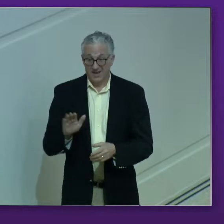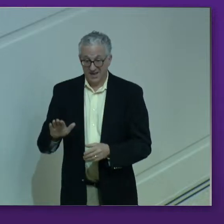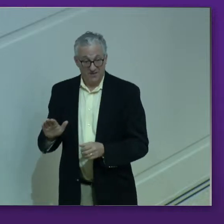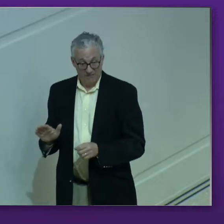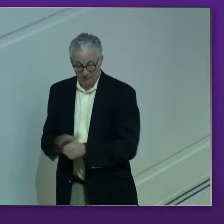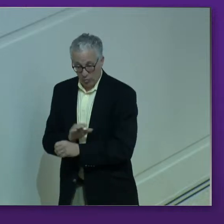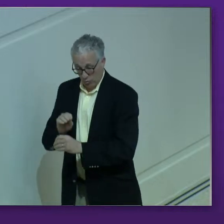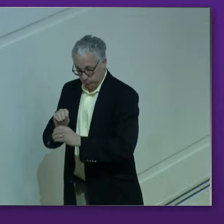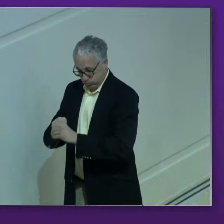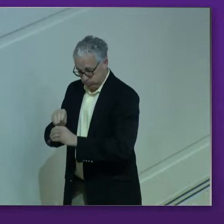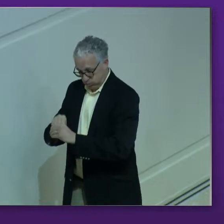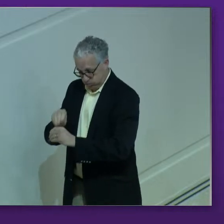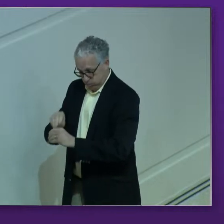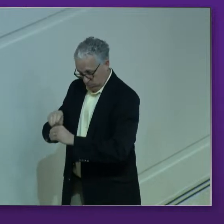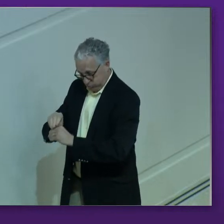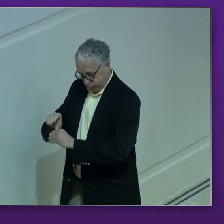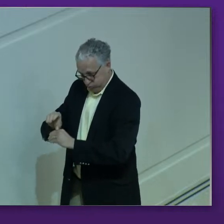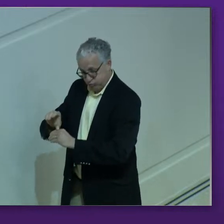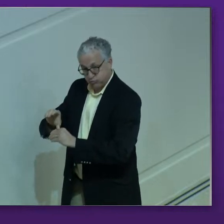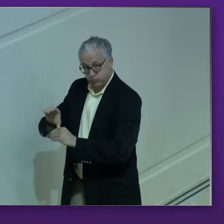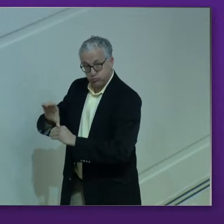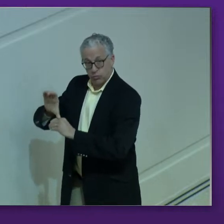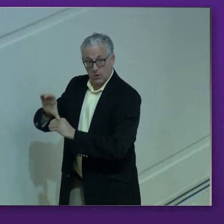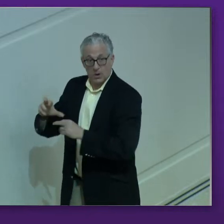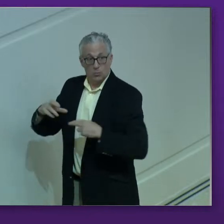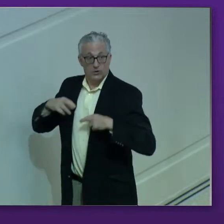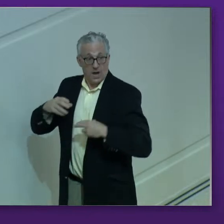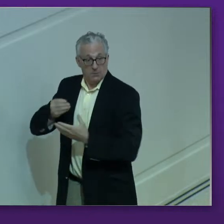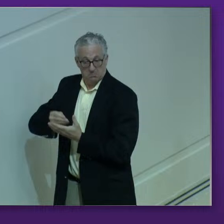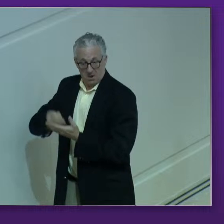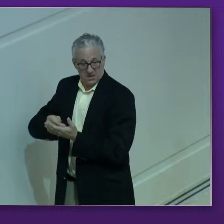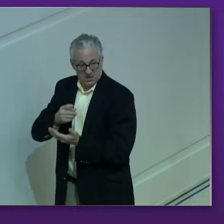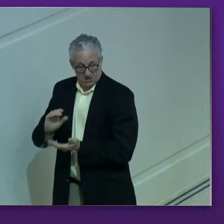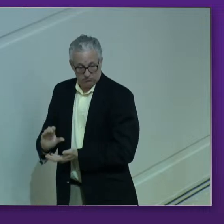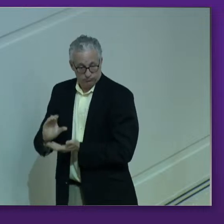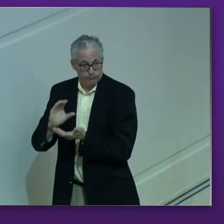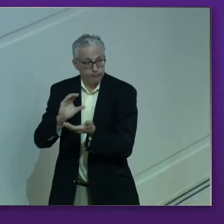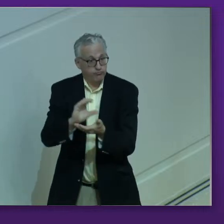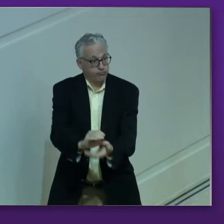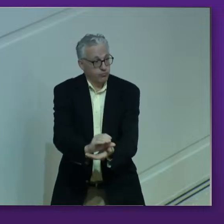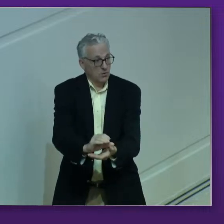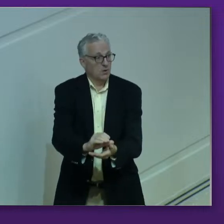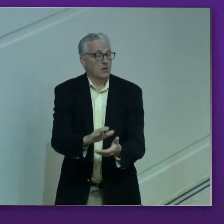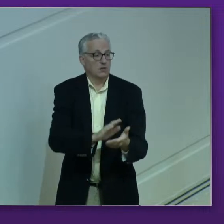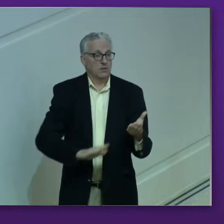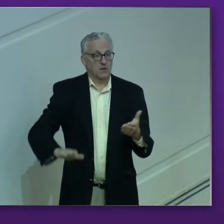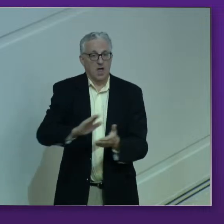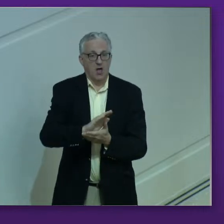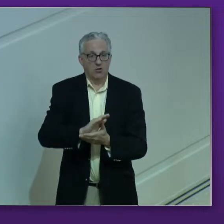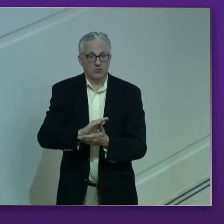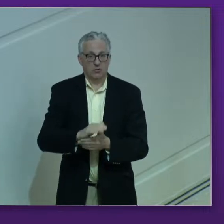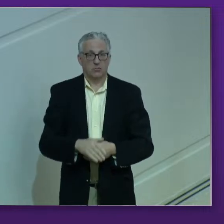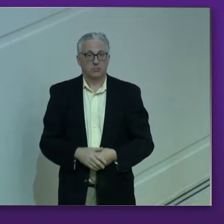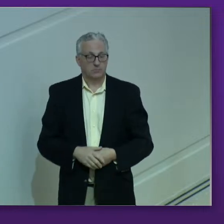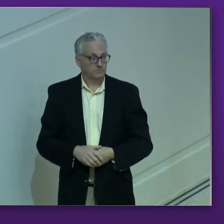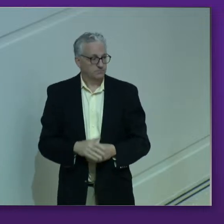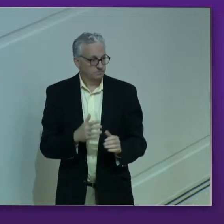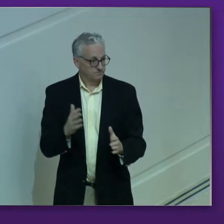FORMER AND CURRENT FACULTY AND STAFF AMONG THEM. YOU MAY HAVE HEARD THAT A WELL BELOVED RETIRE AT MC FACULTY FAMILY ARE